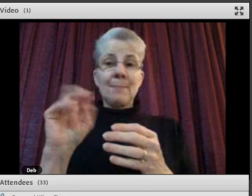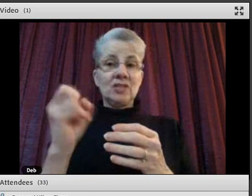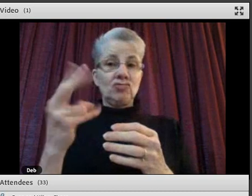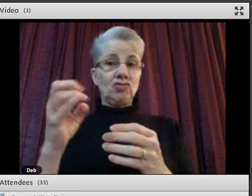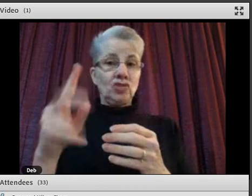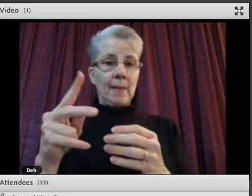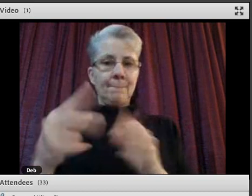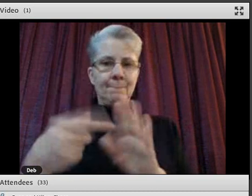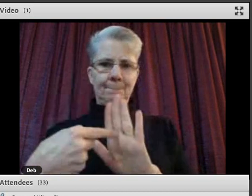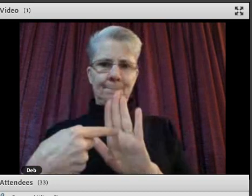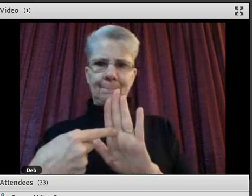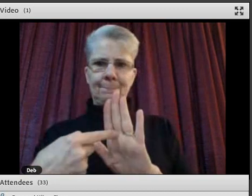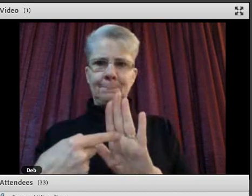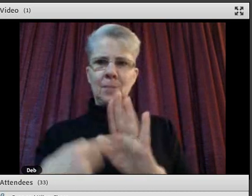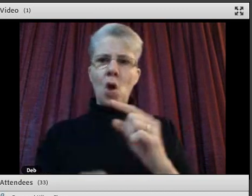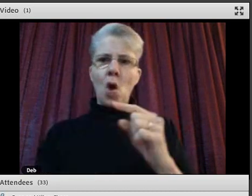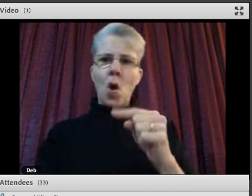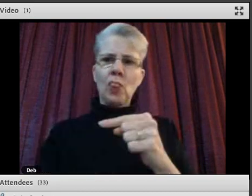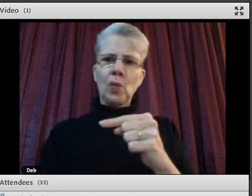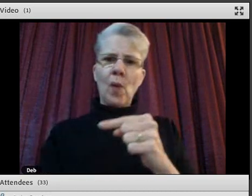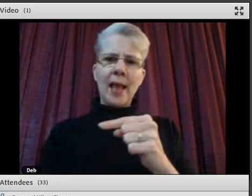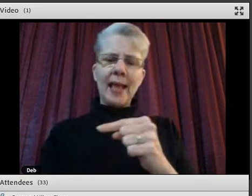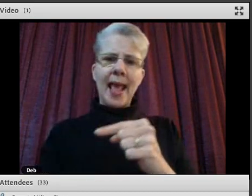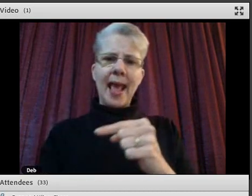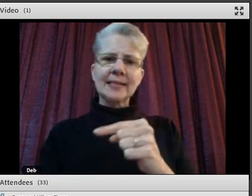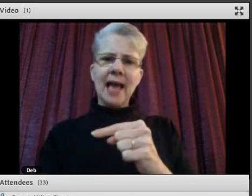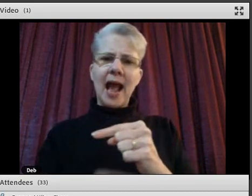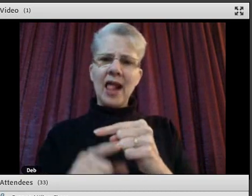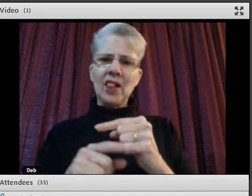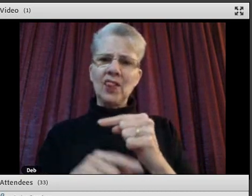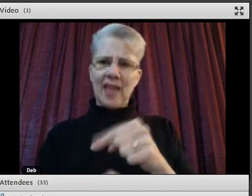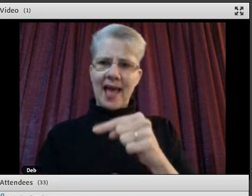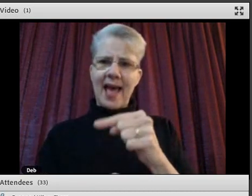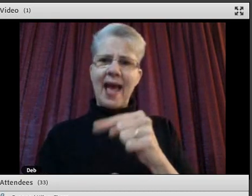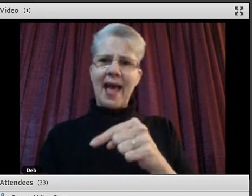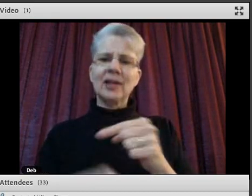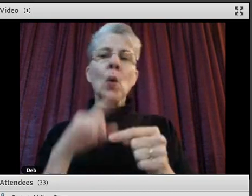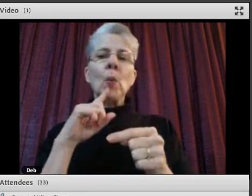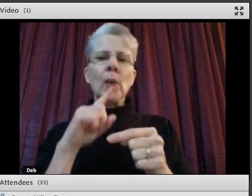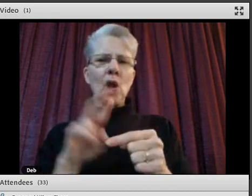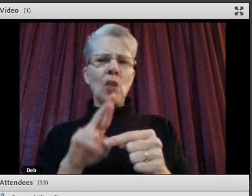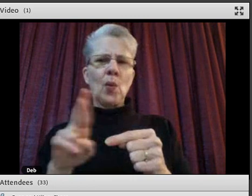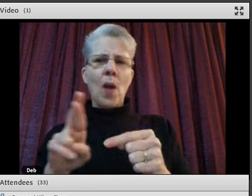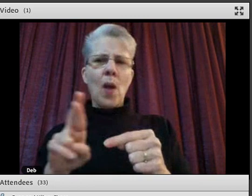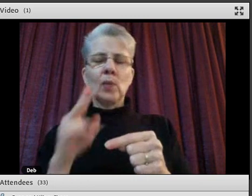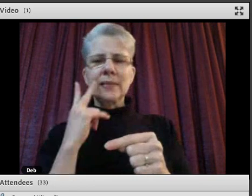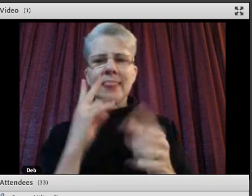on the right-hand side of craftsmanship. And we see this a lot, especially in our Art lessons,